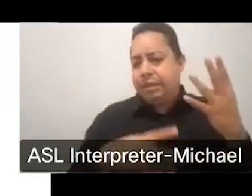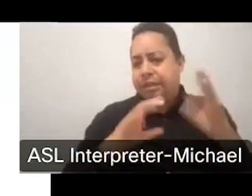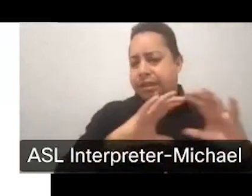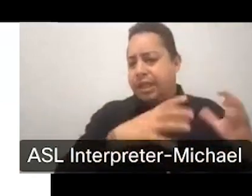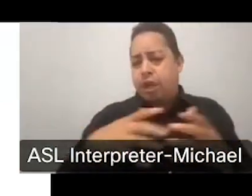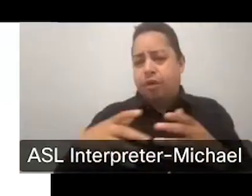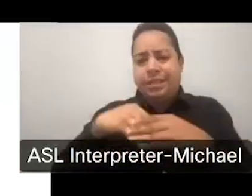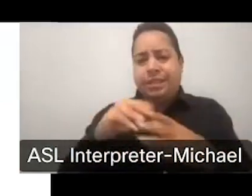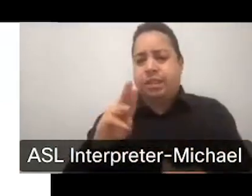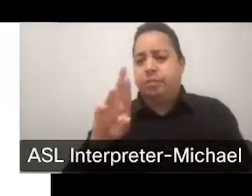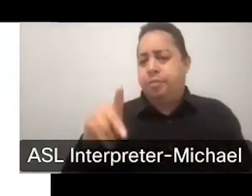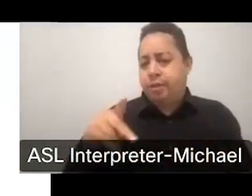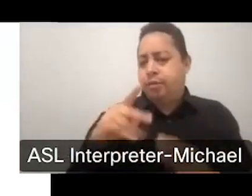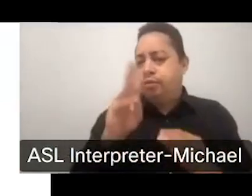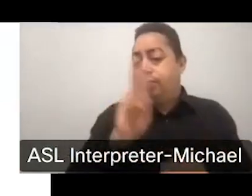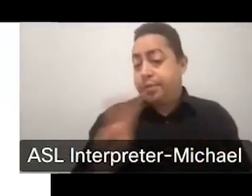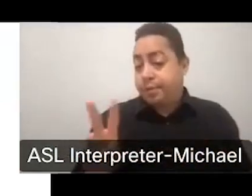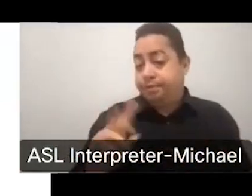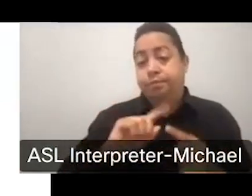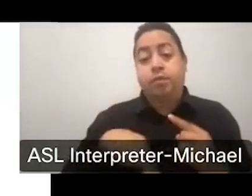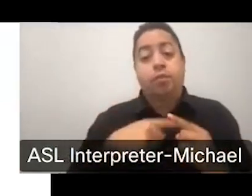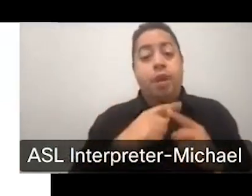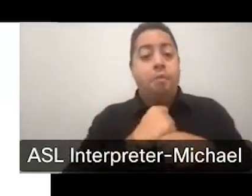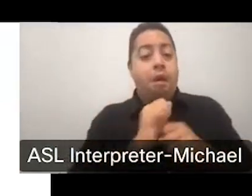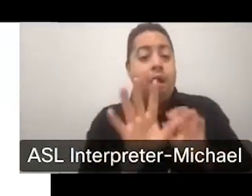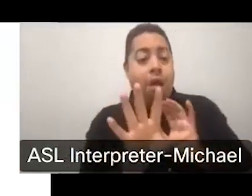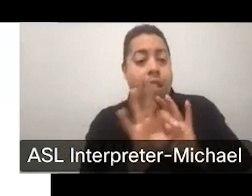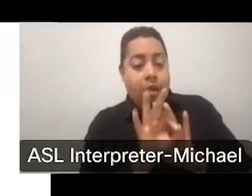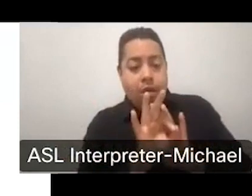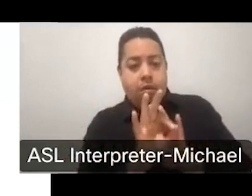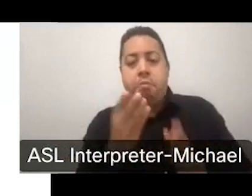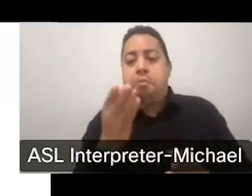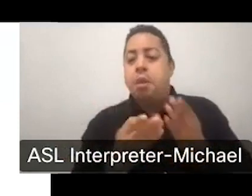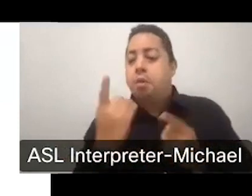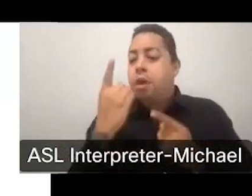When making your selections, it may be helpful to consider what you are studying in college,